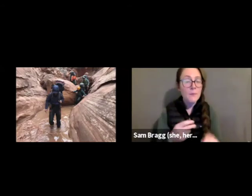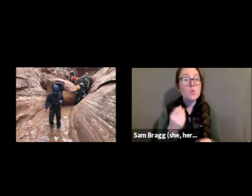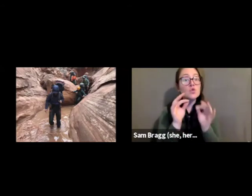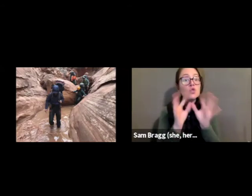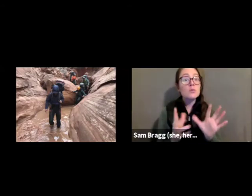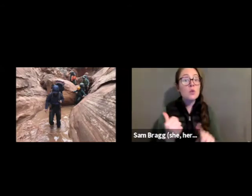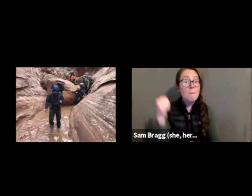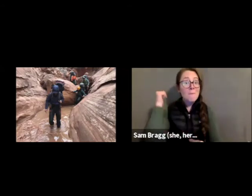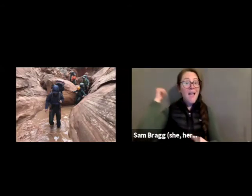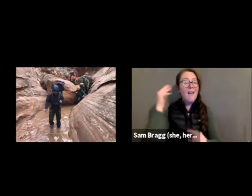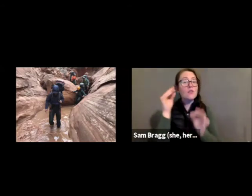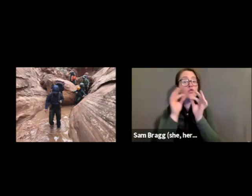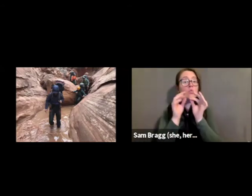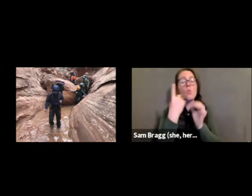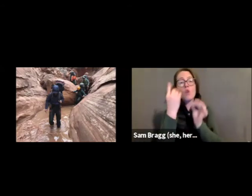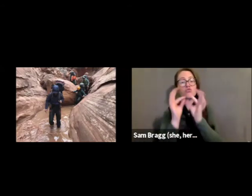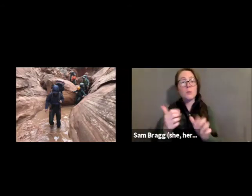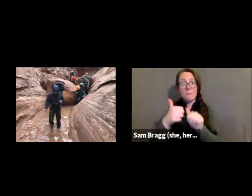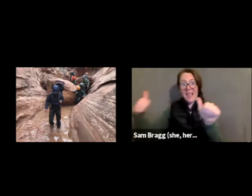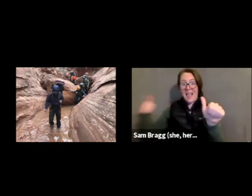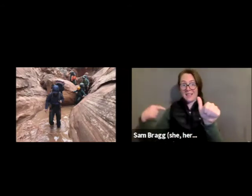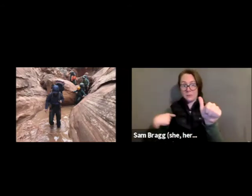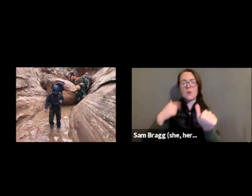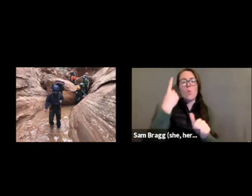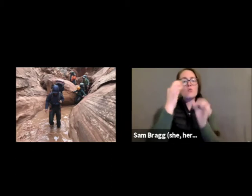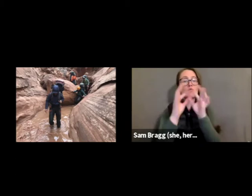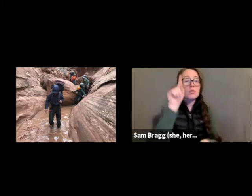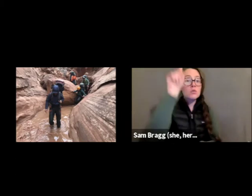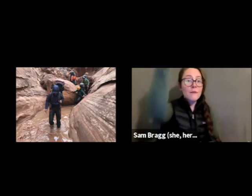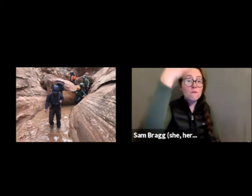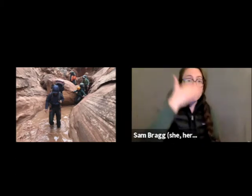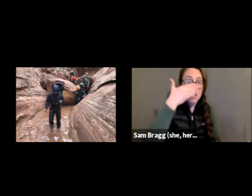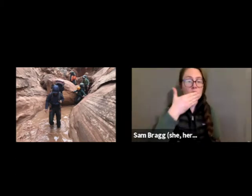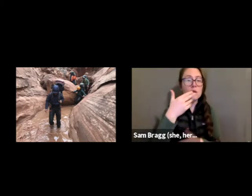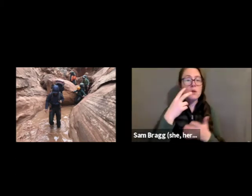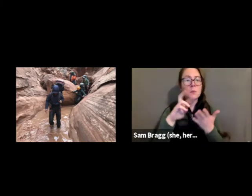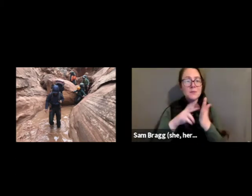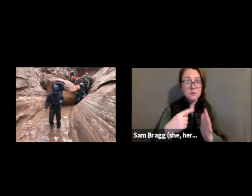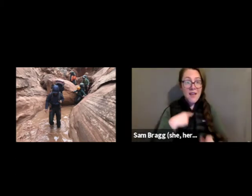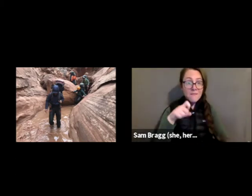able to fit at a time i had one interpreter behind me and one interpreter in front of me